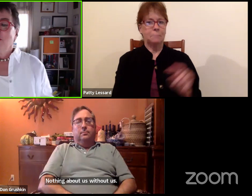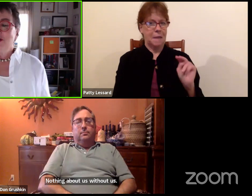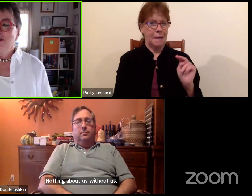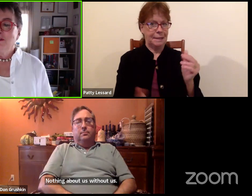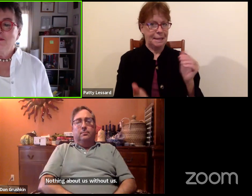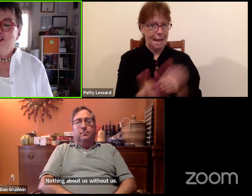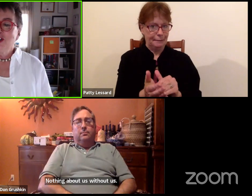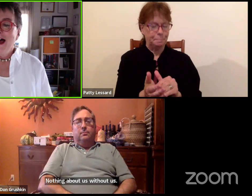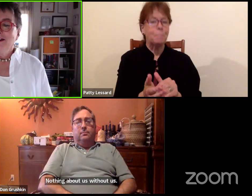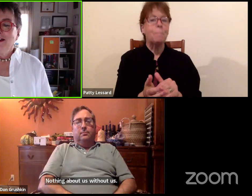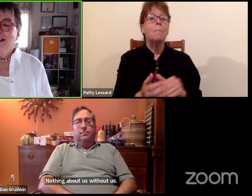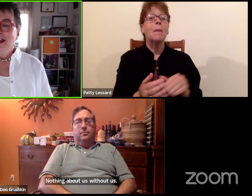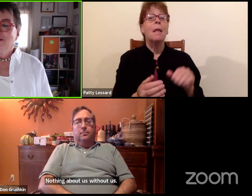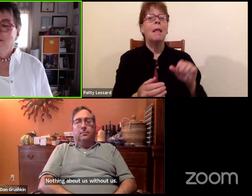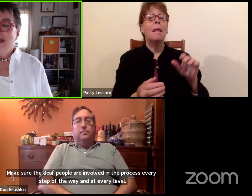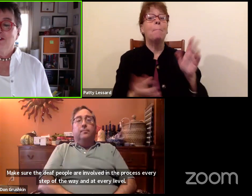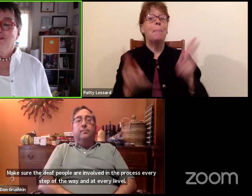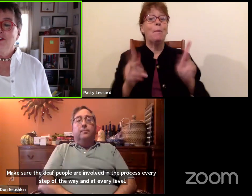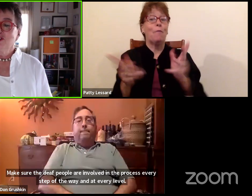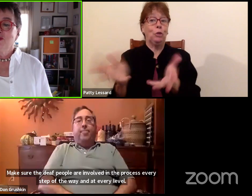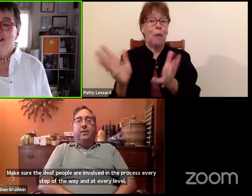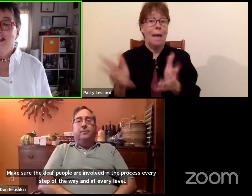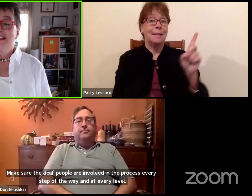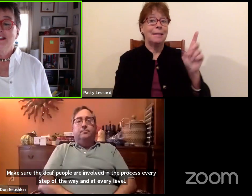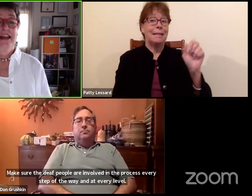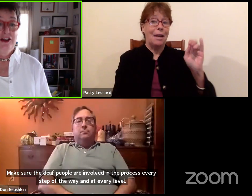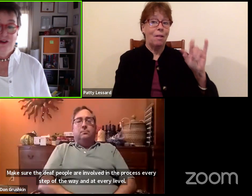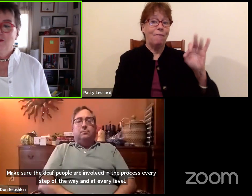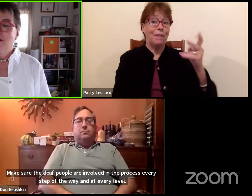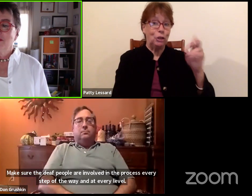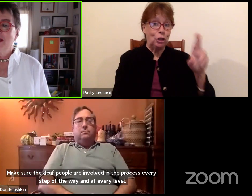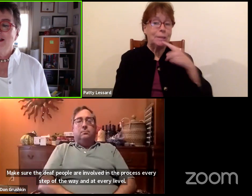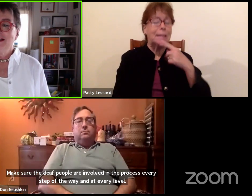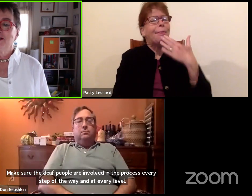Nothing about us without us. Make sure the deaf people are involved in the process every step of the way and at every